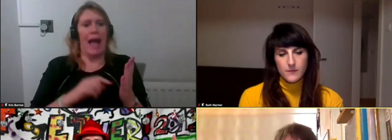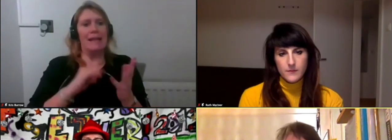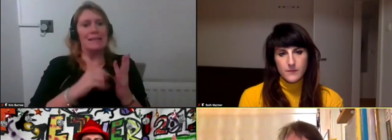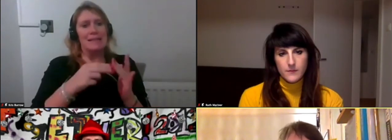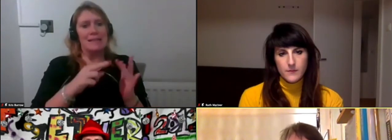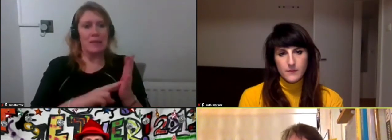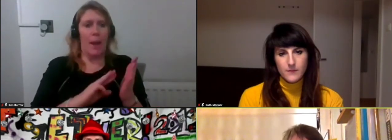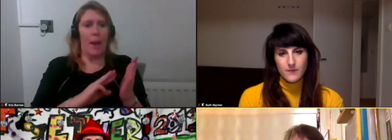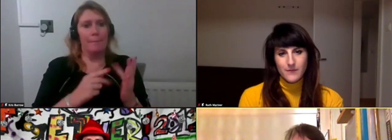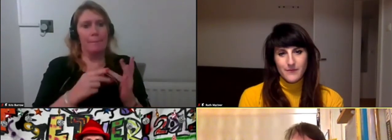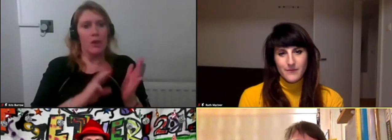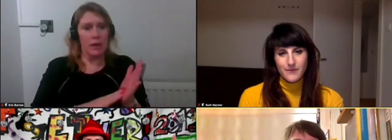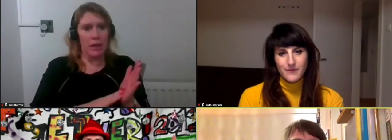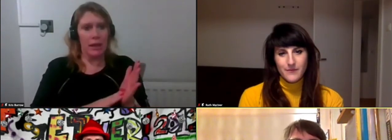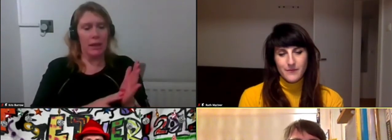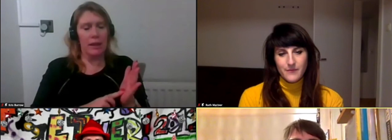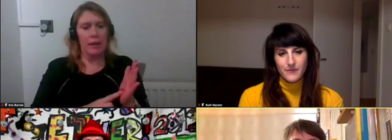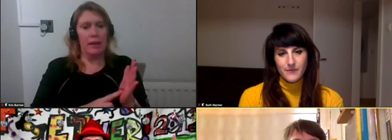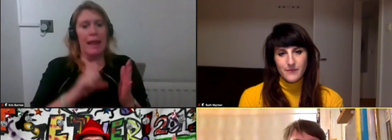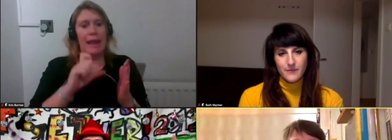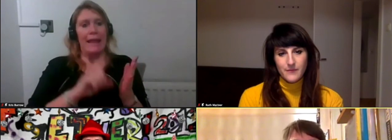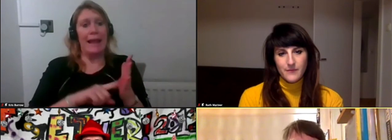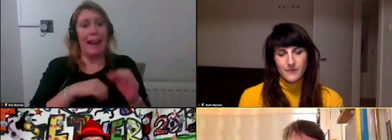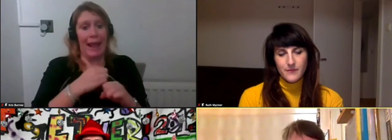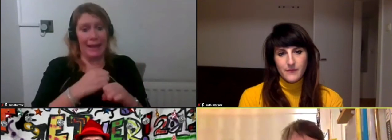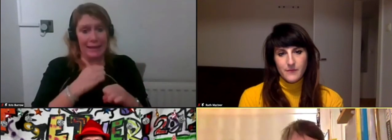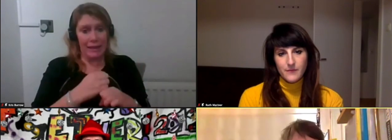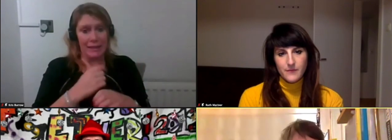essentially, I think he calls it an